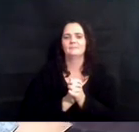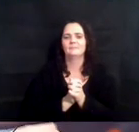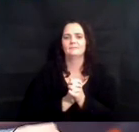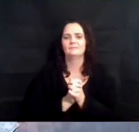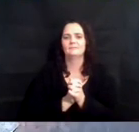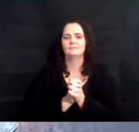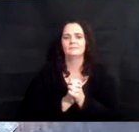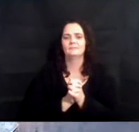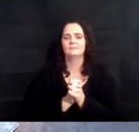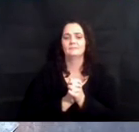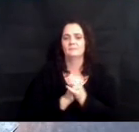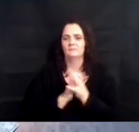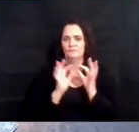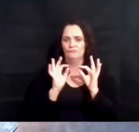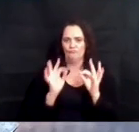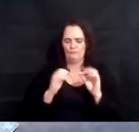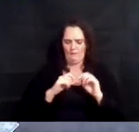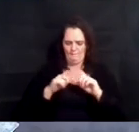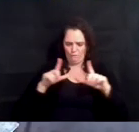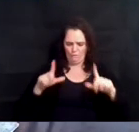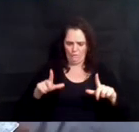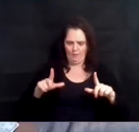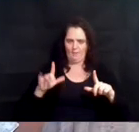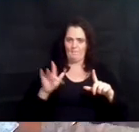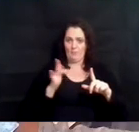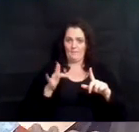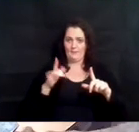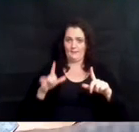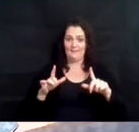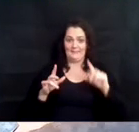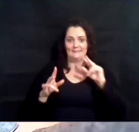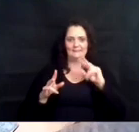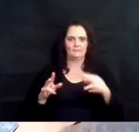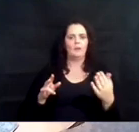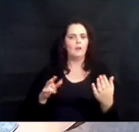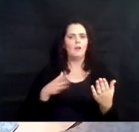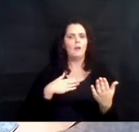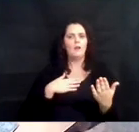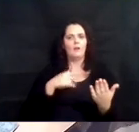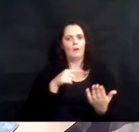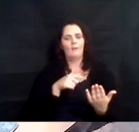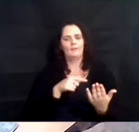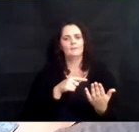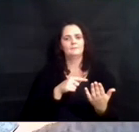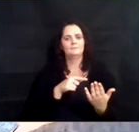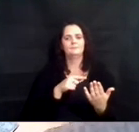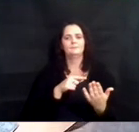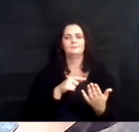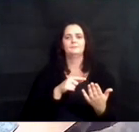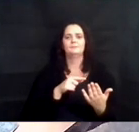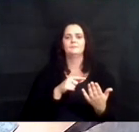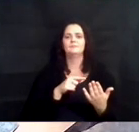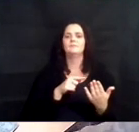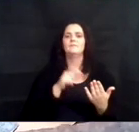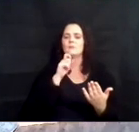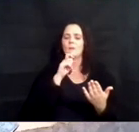frame and I like that position where it is right now and I'm even gonna bring the ground in, just like it is in the Kentridge.